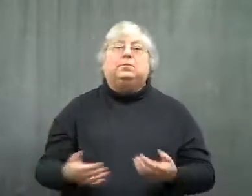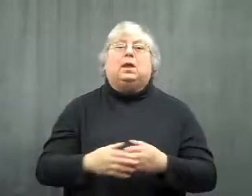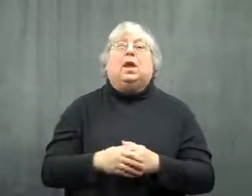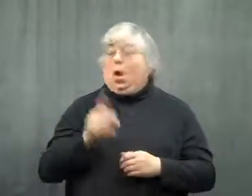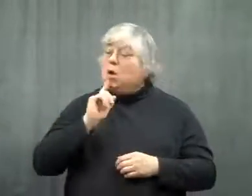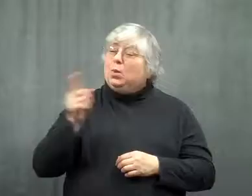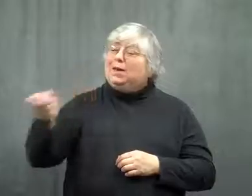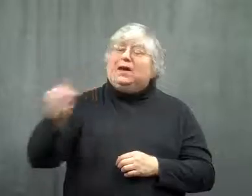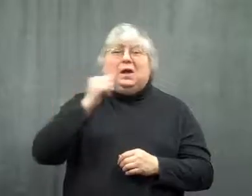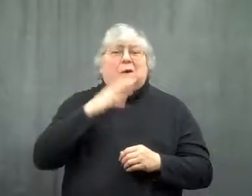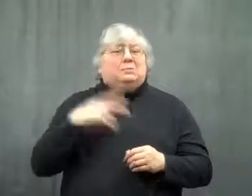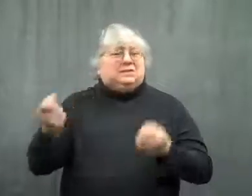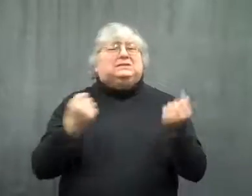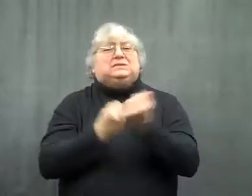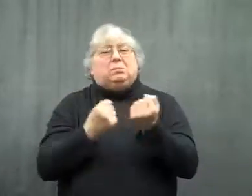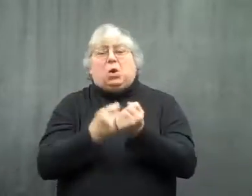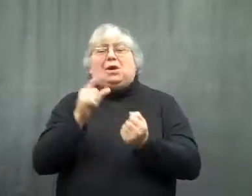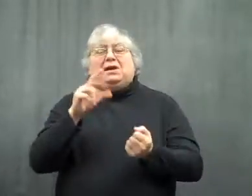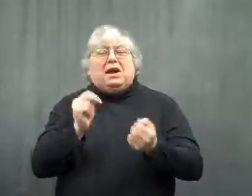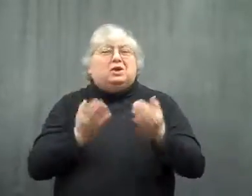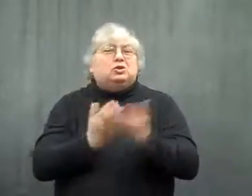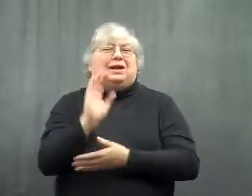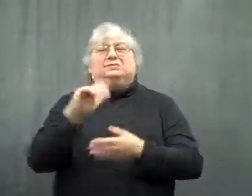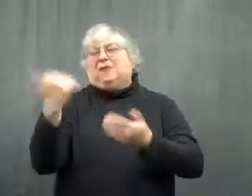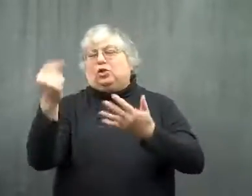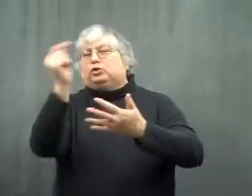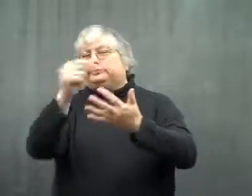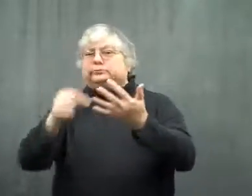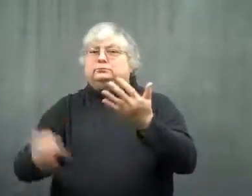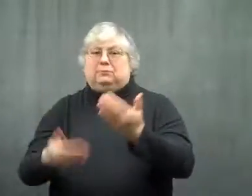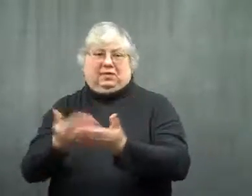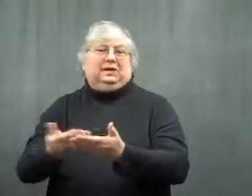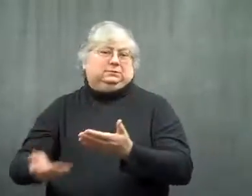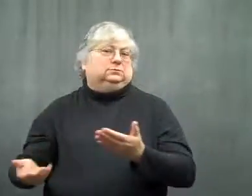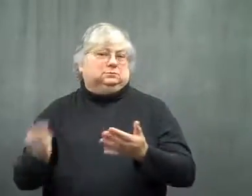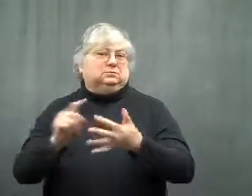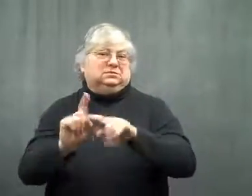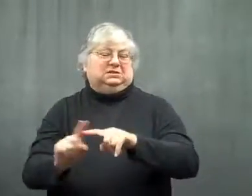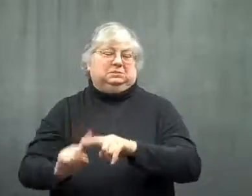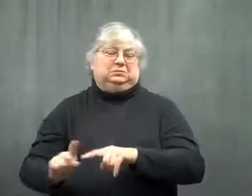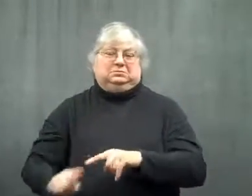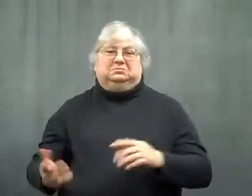She supported gun rights and other agendas.